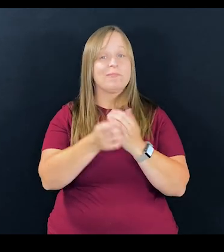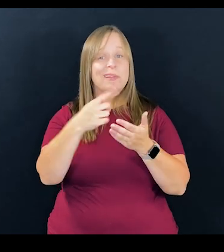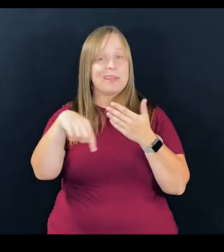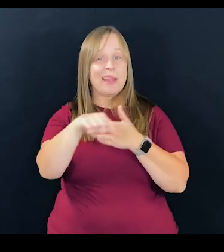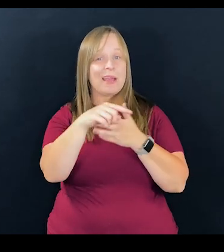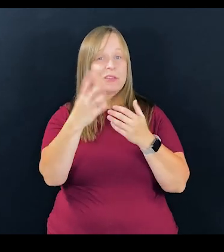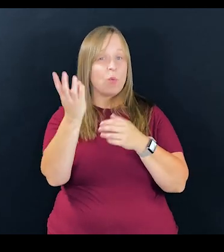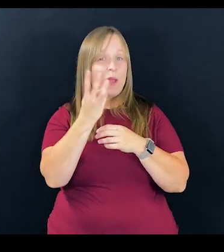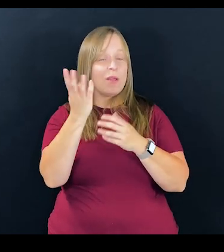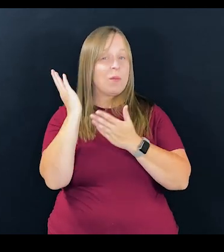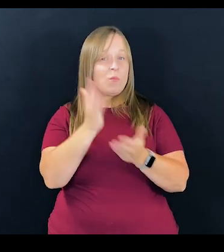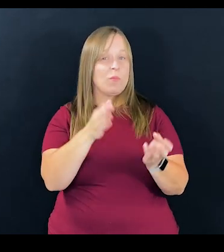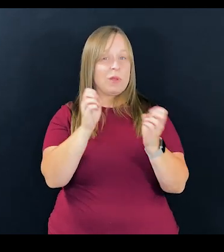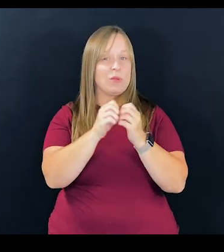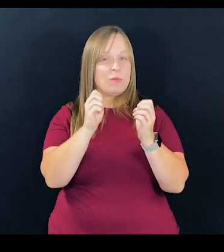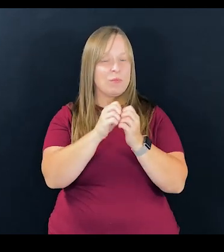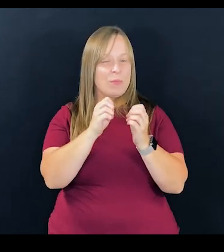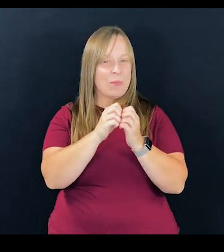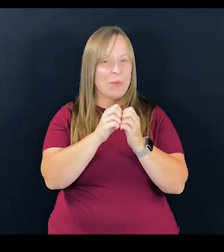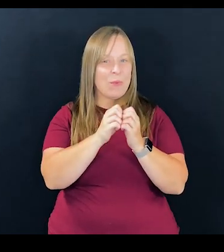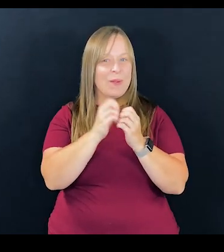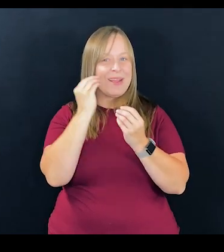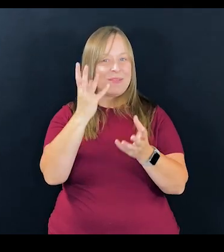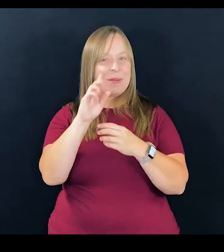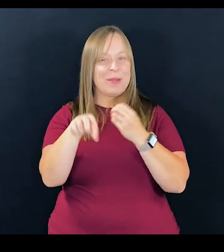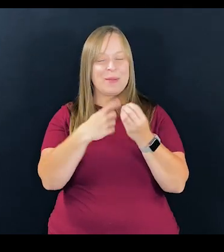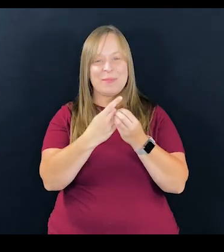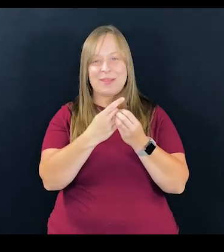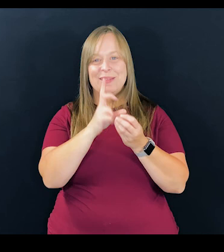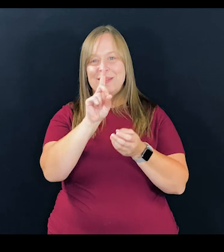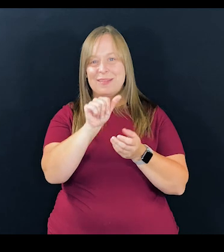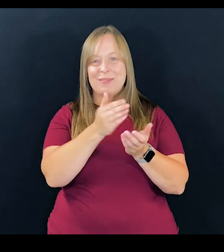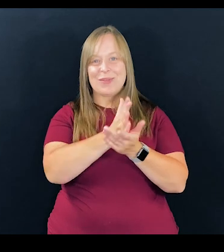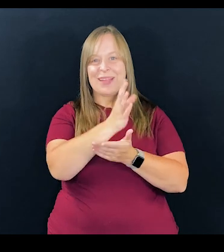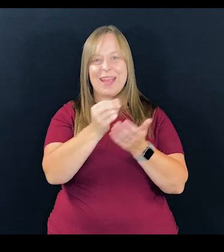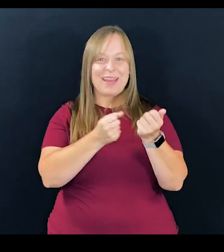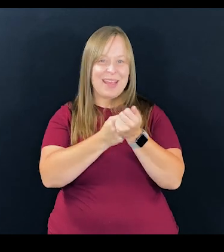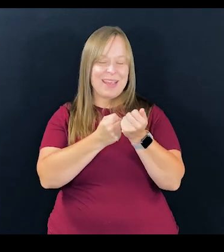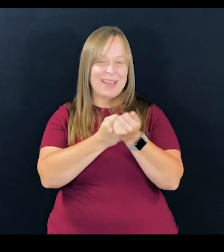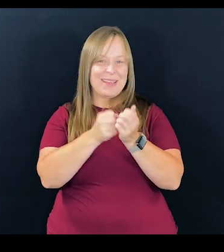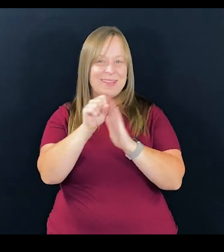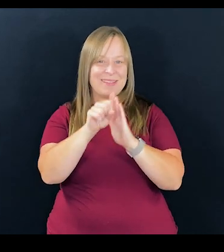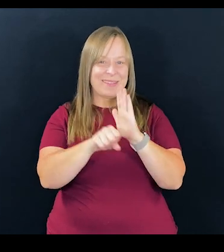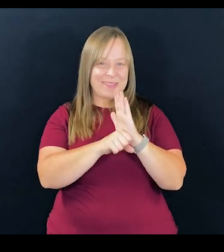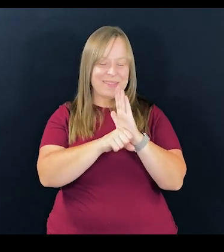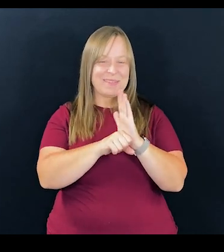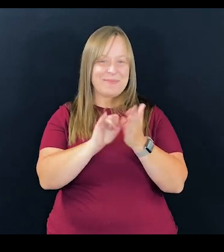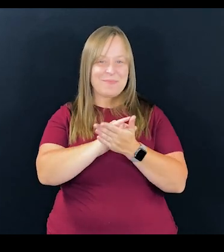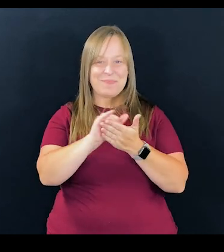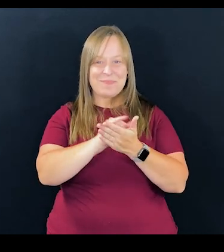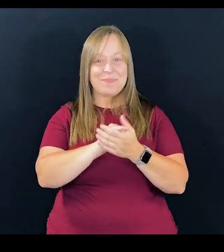Tune in next Wednesday, where we'll bring you more information on disability rights in the state of New York.